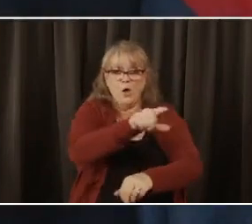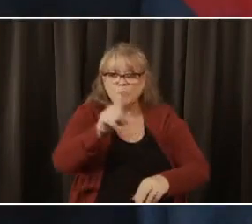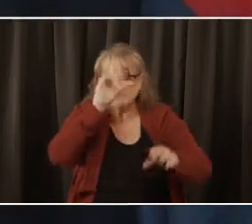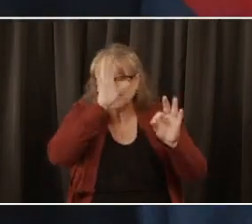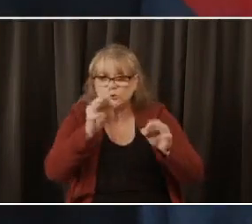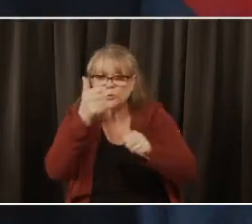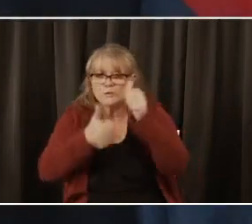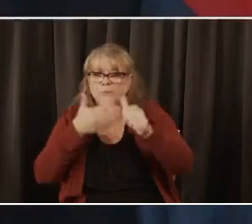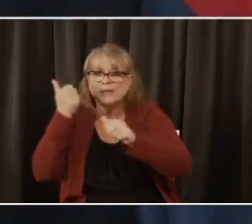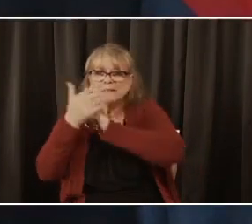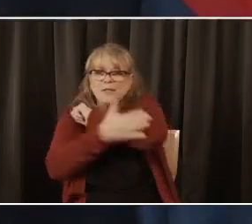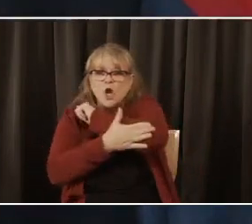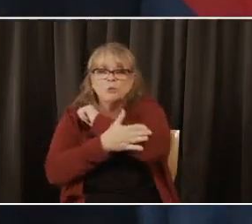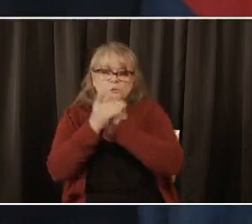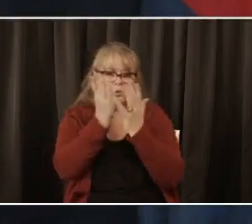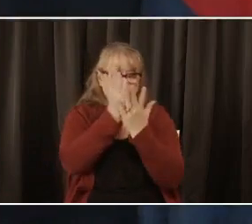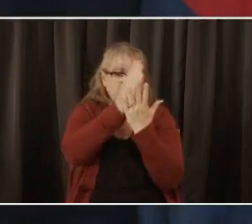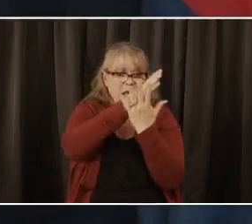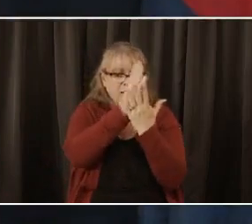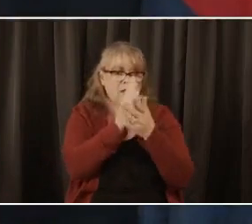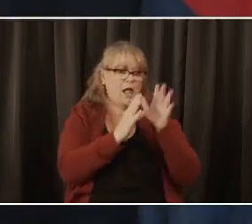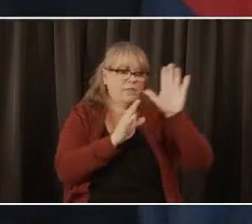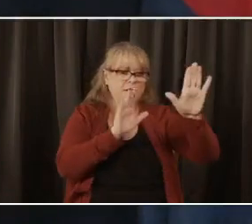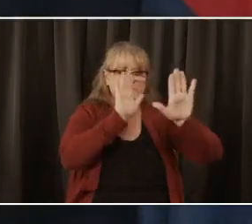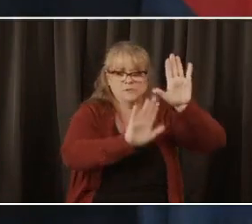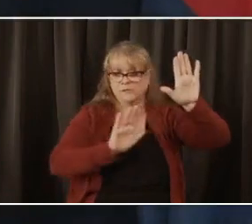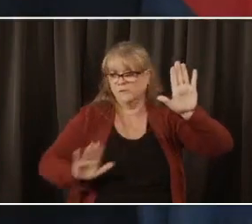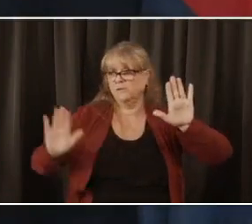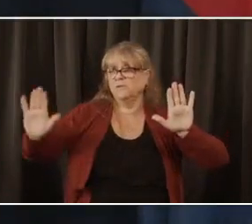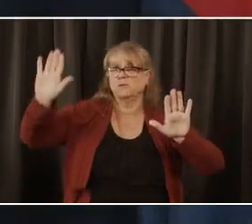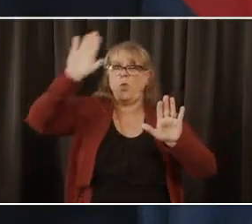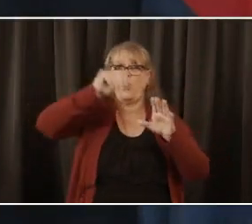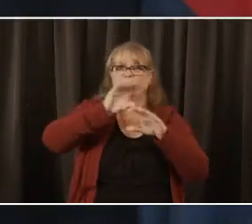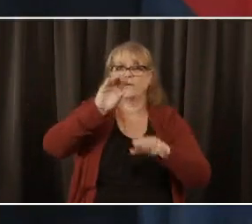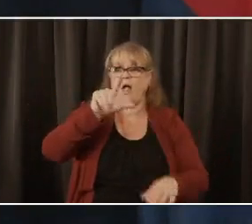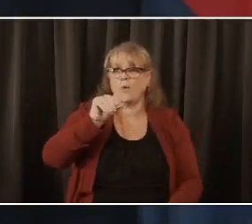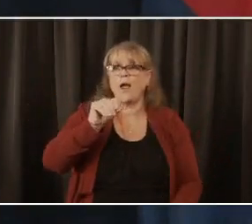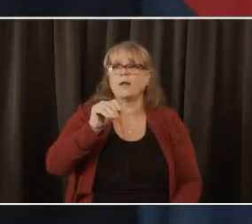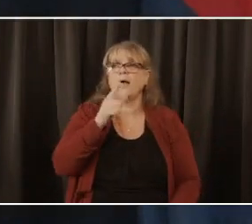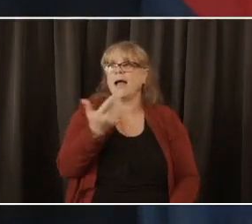especially across a popular community routes in areas where people live in one area and work in